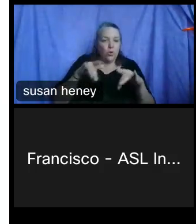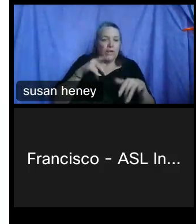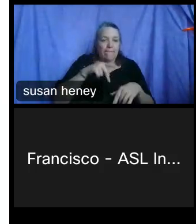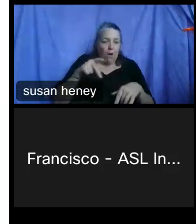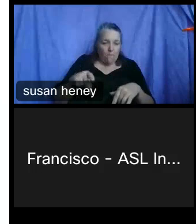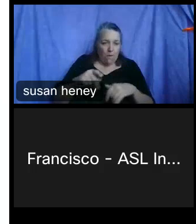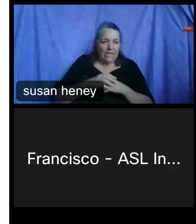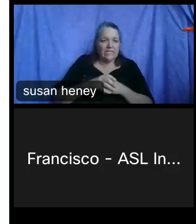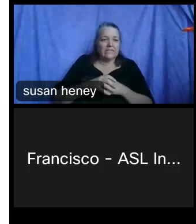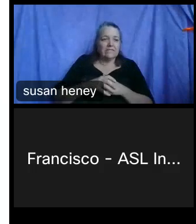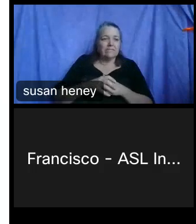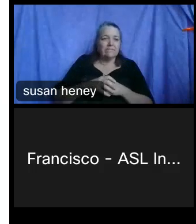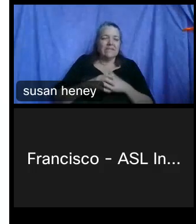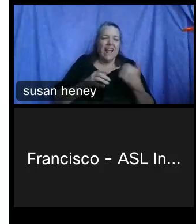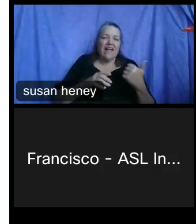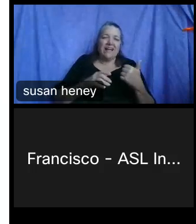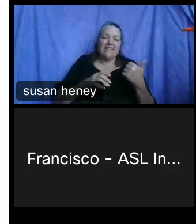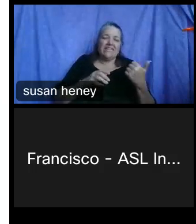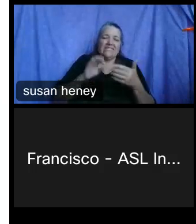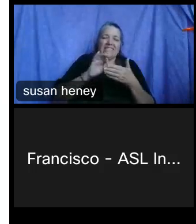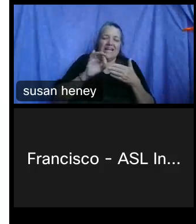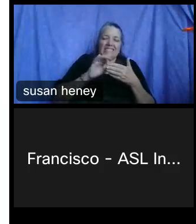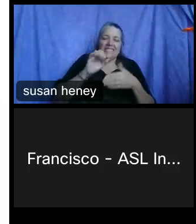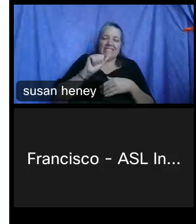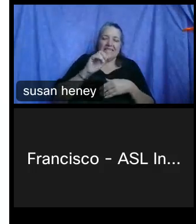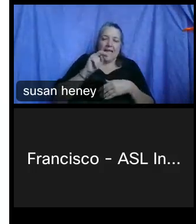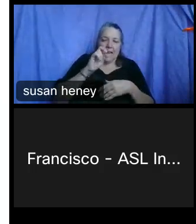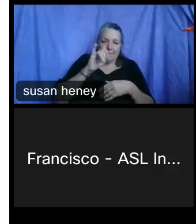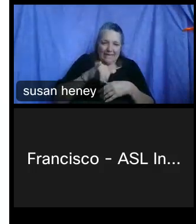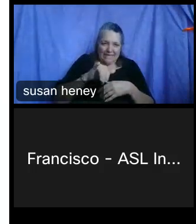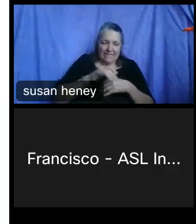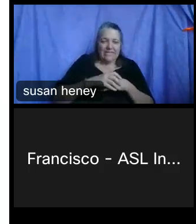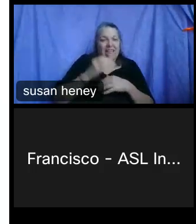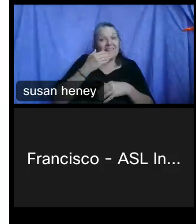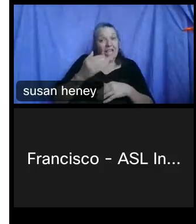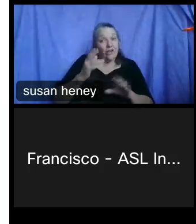Census Academy website, and we thank you for spending your afternoon with us today.